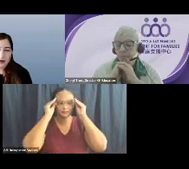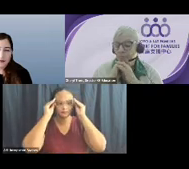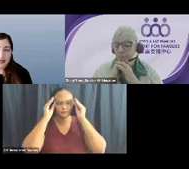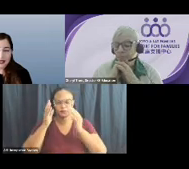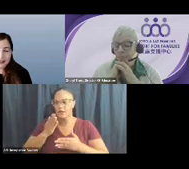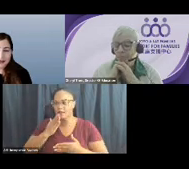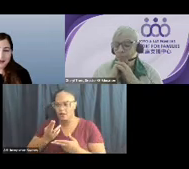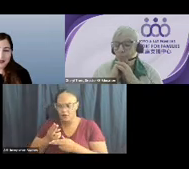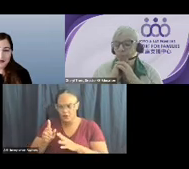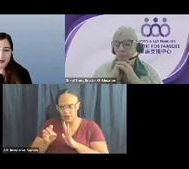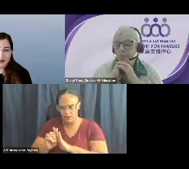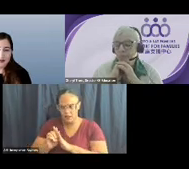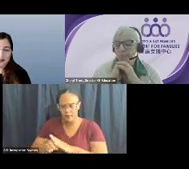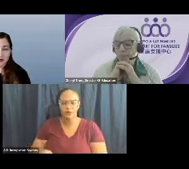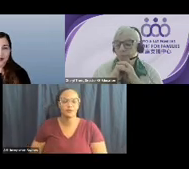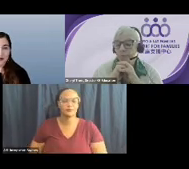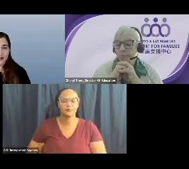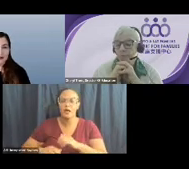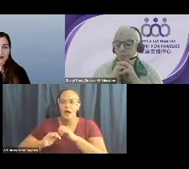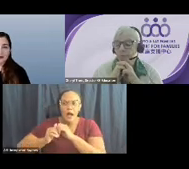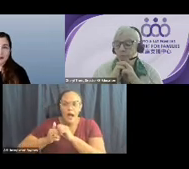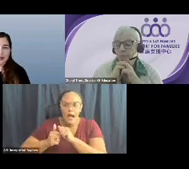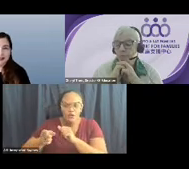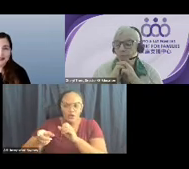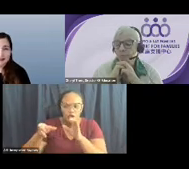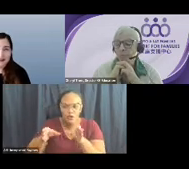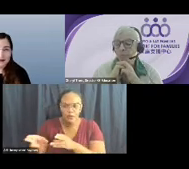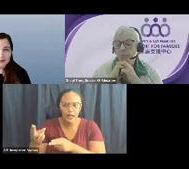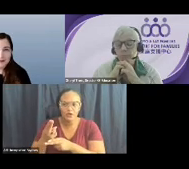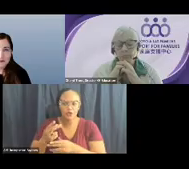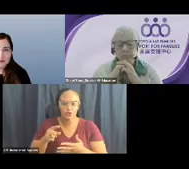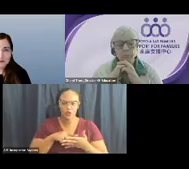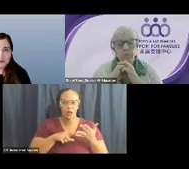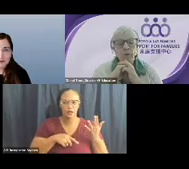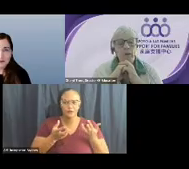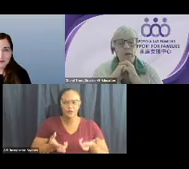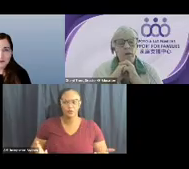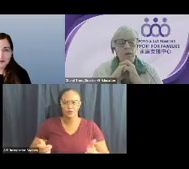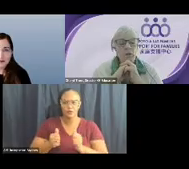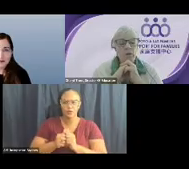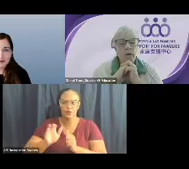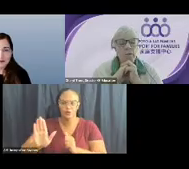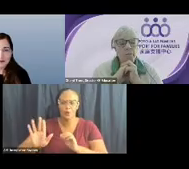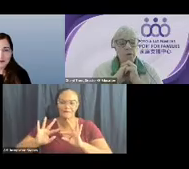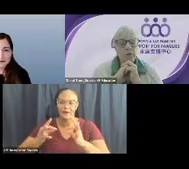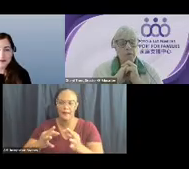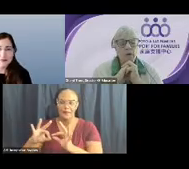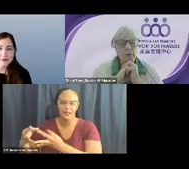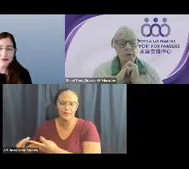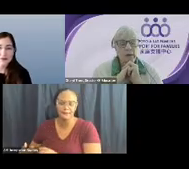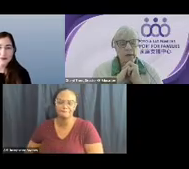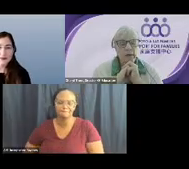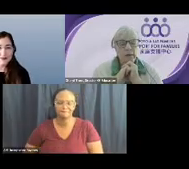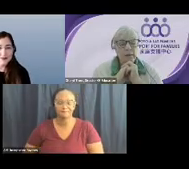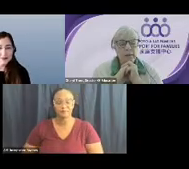or planned to use these resources when you're working with families? So, um first of all,